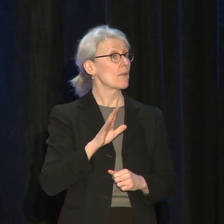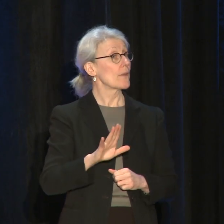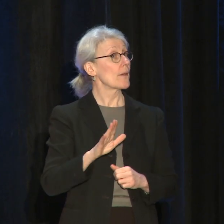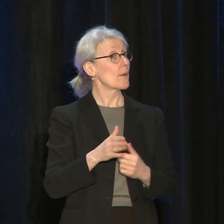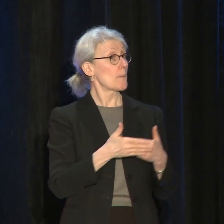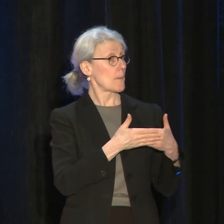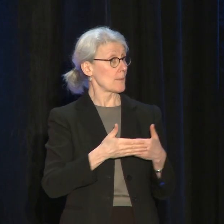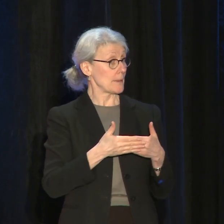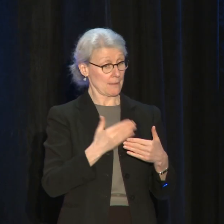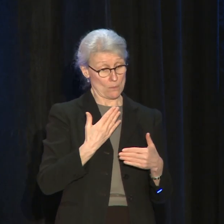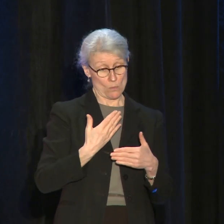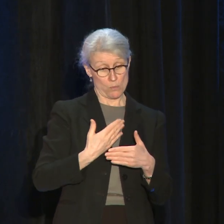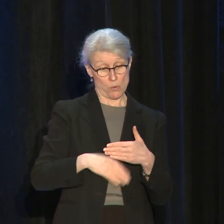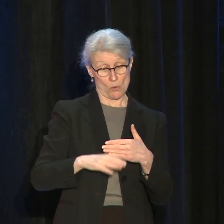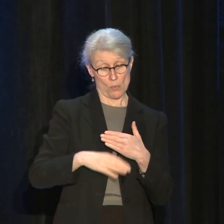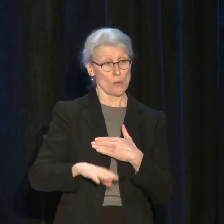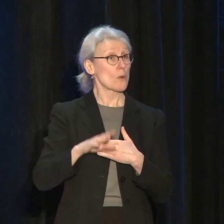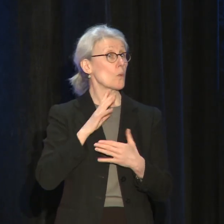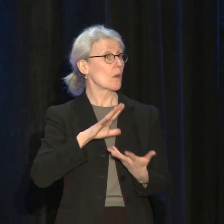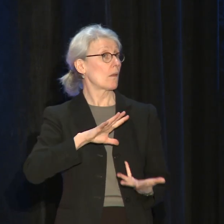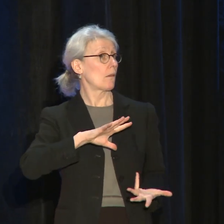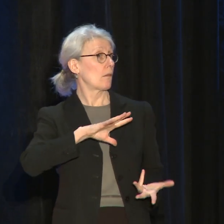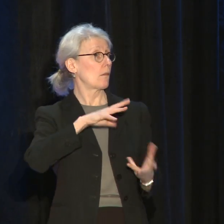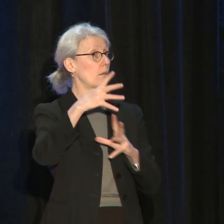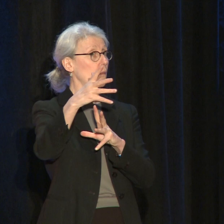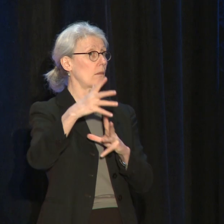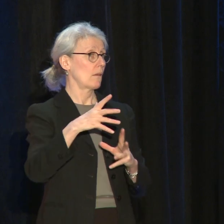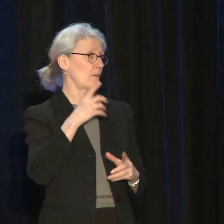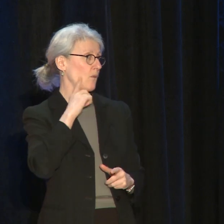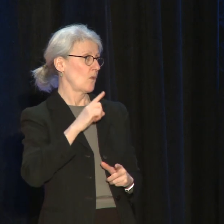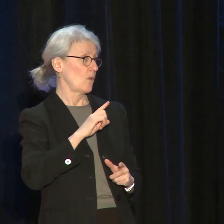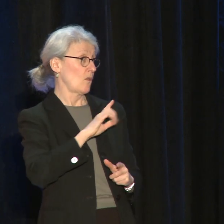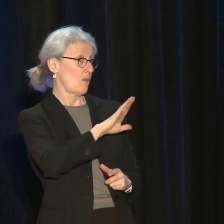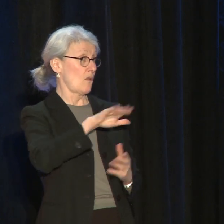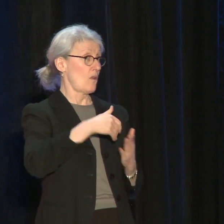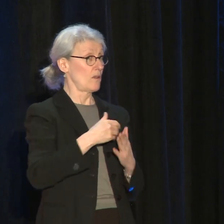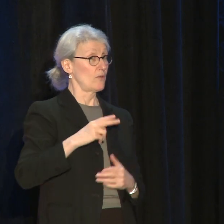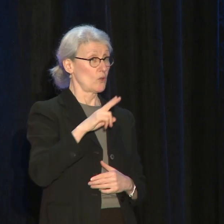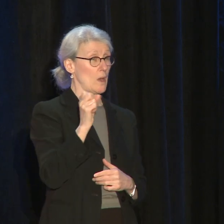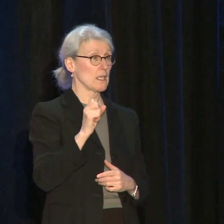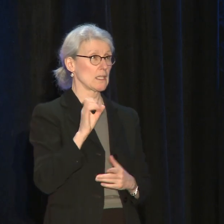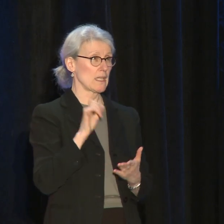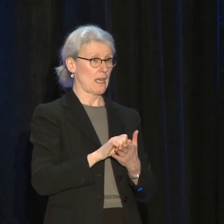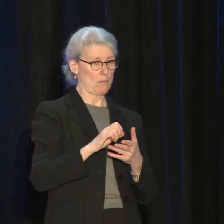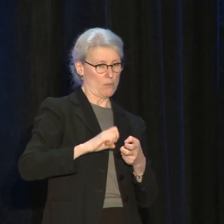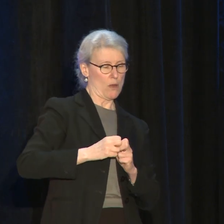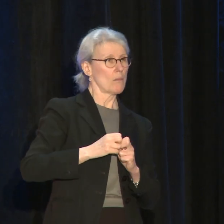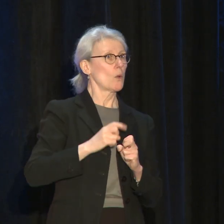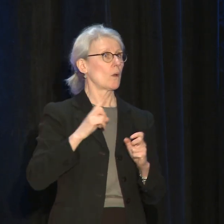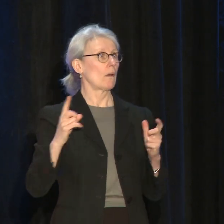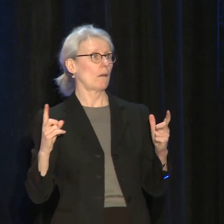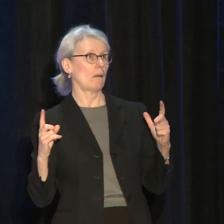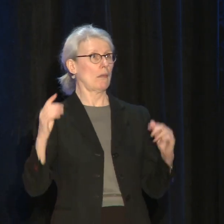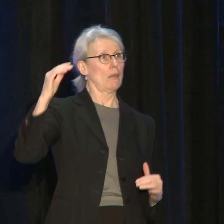a threat to the nation. A social problem that needs to be controlled through various punitive